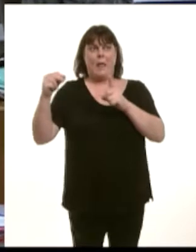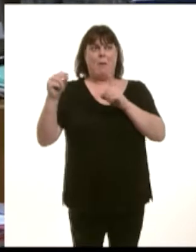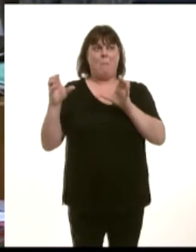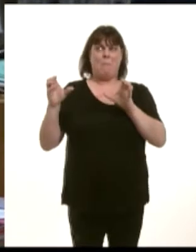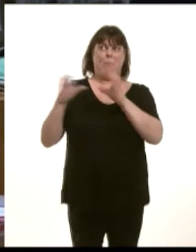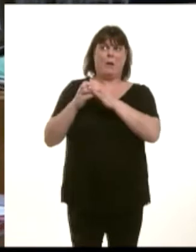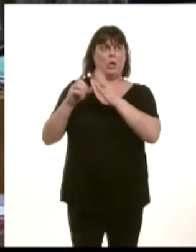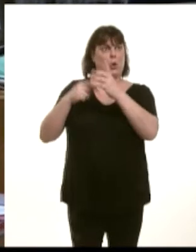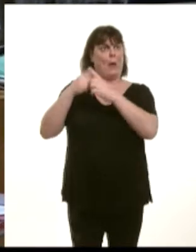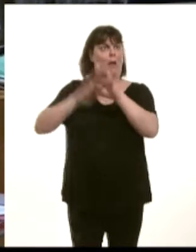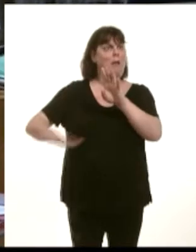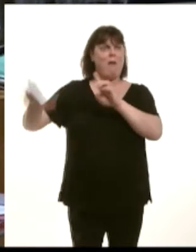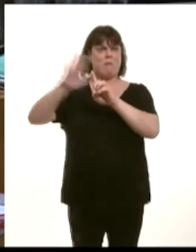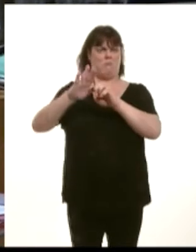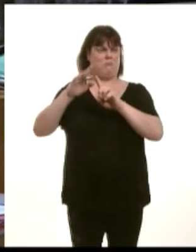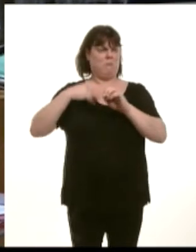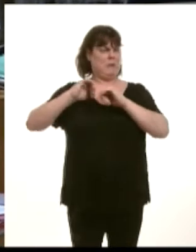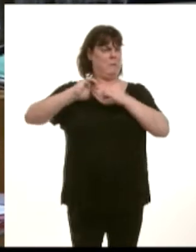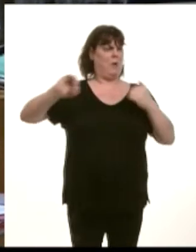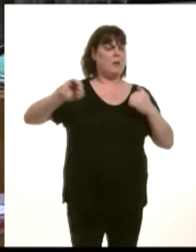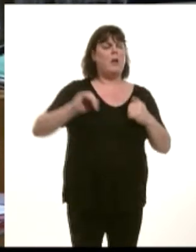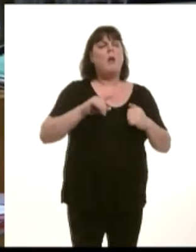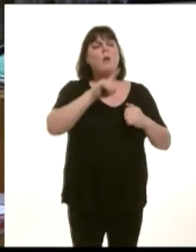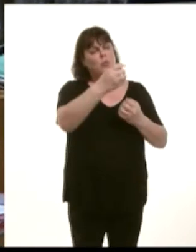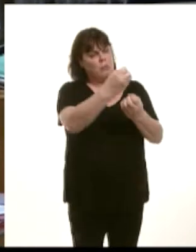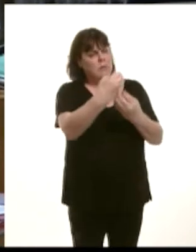I take the view, however, that much of what she has said is correct.